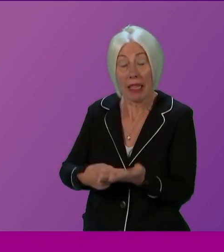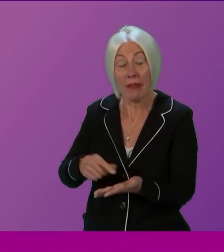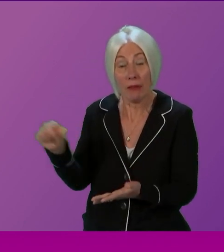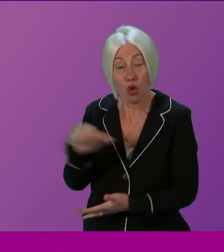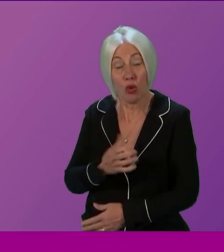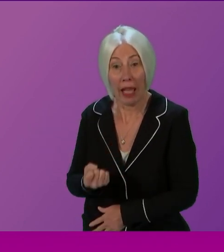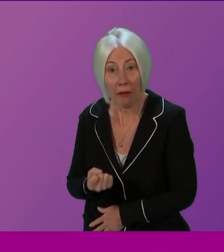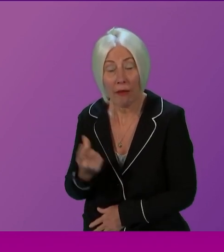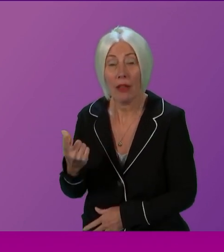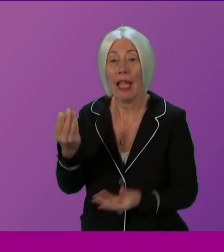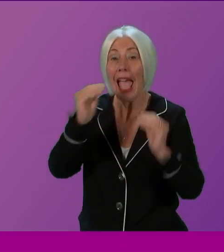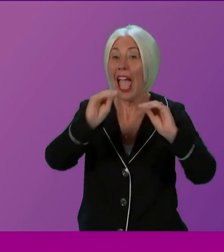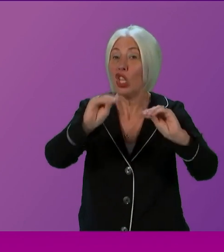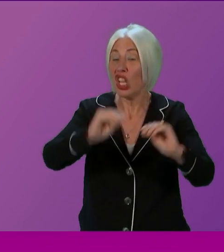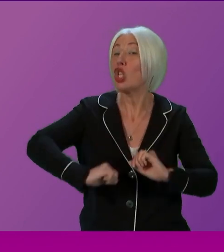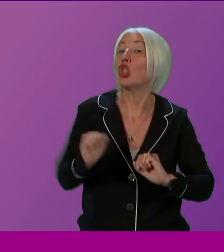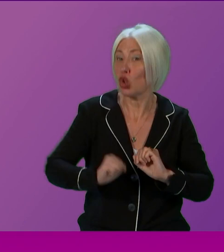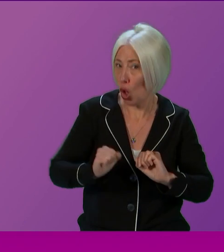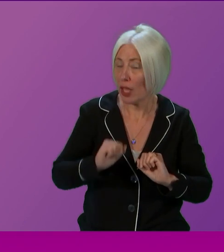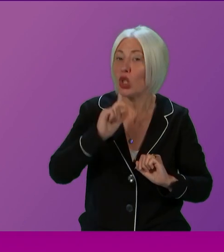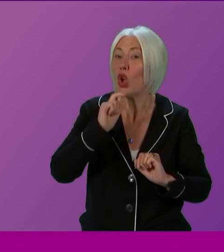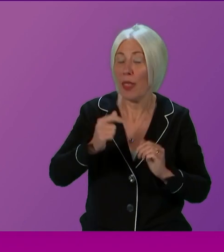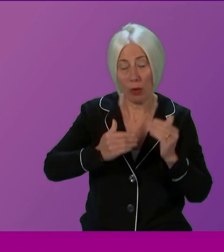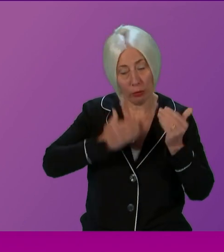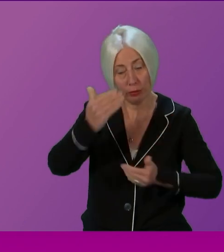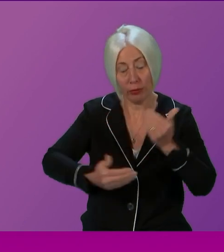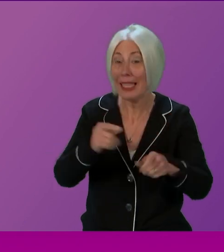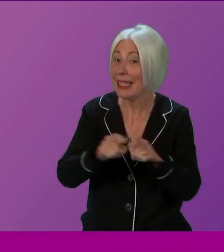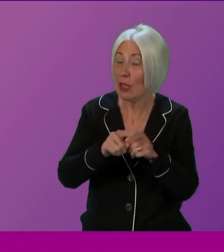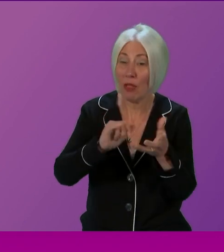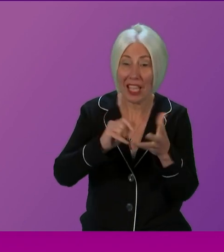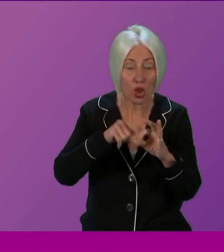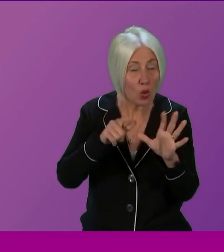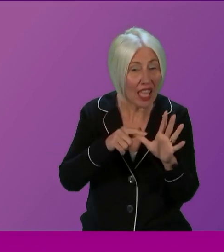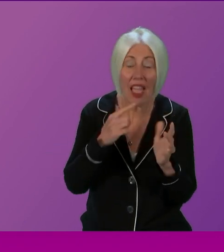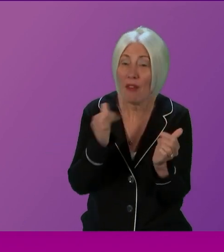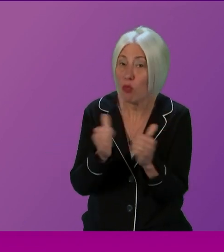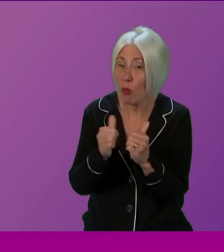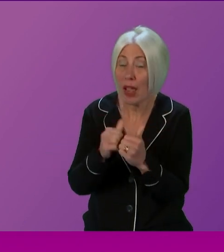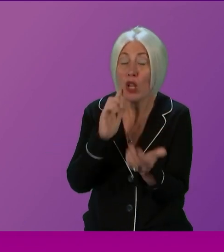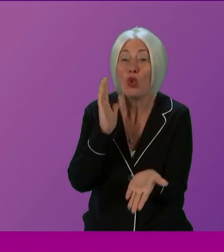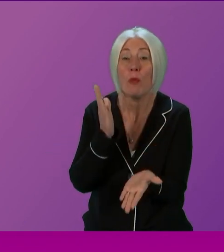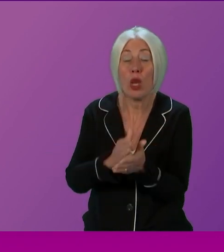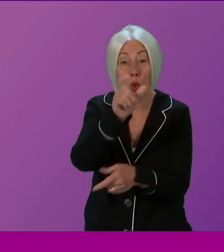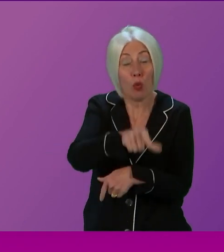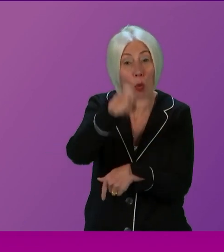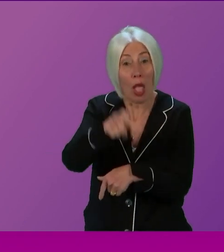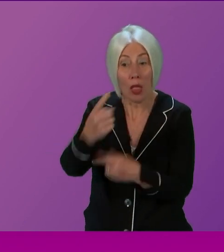Education Scotland will, of course, continue to take steps, as will the SQA as appropriate, to ensure that pupils are properly supported.